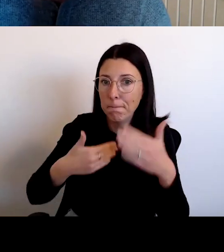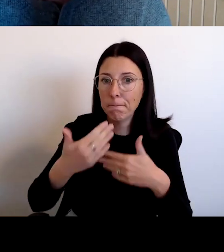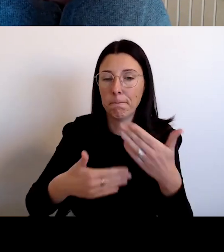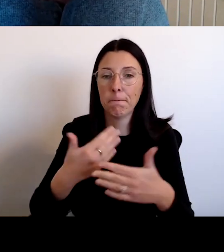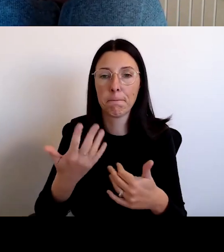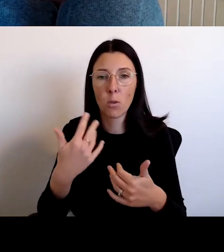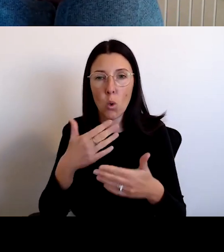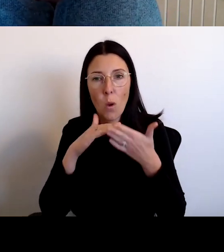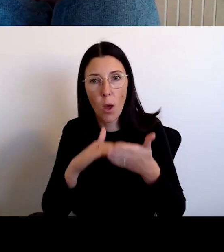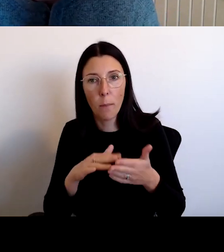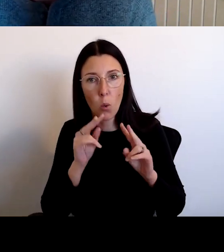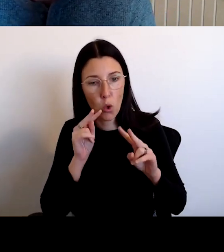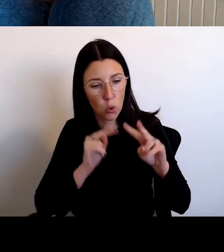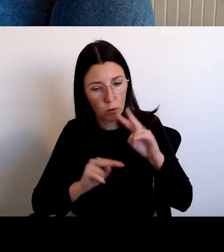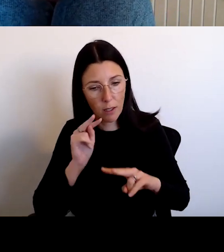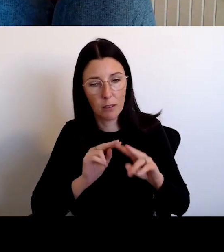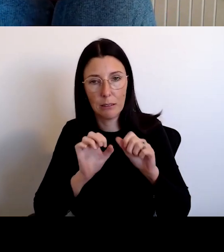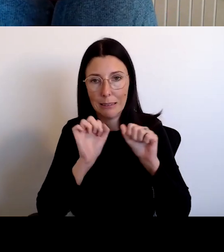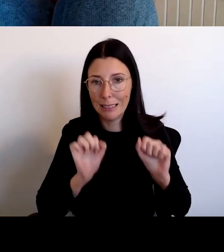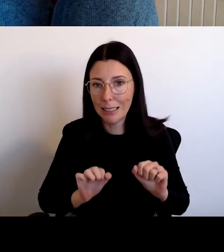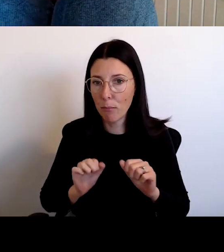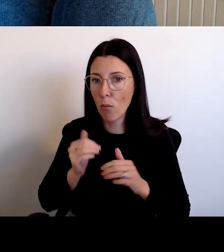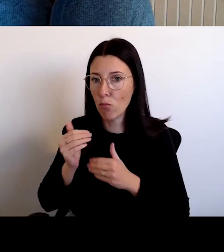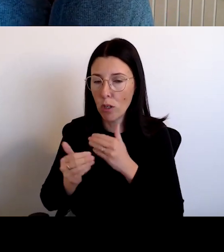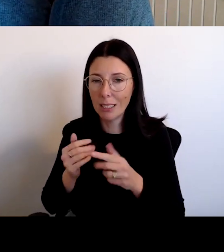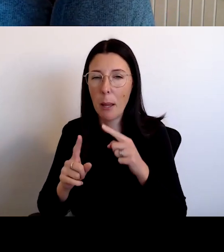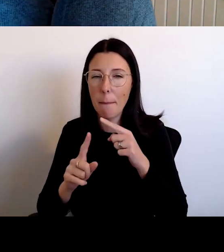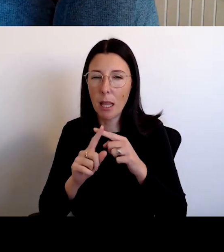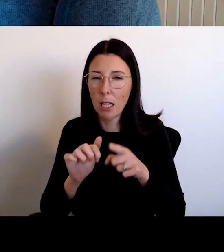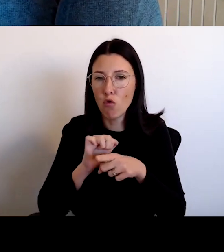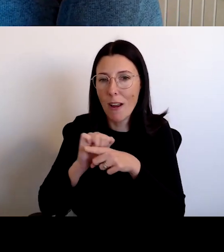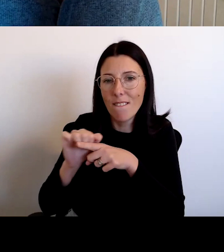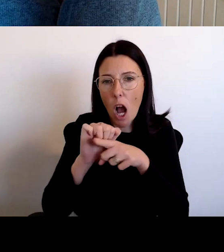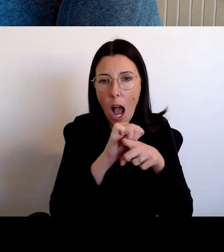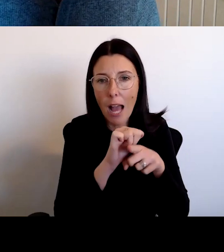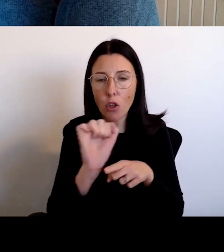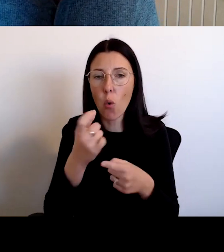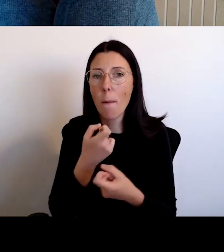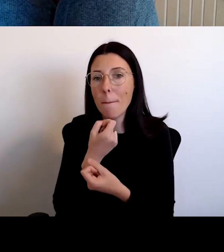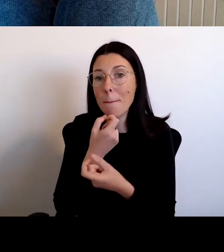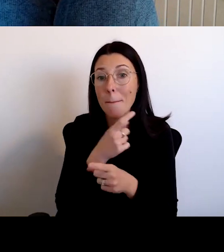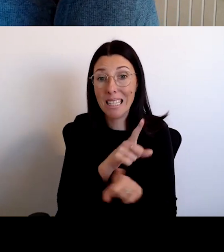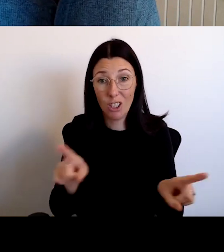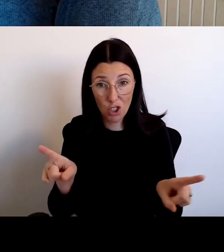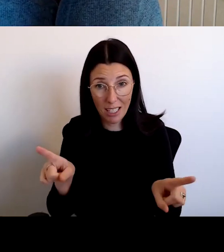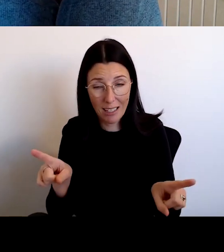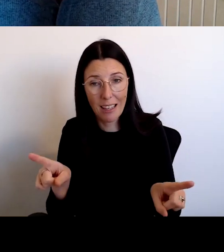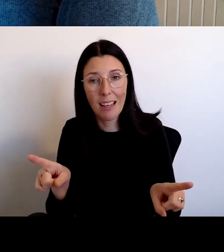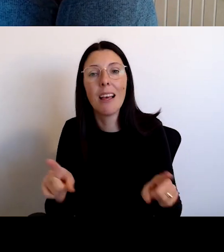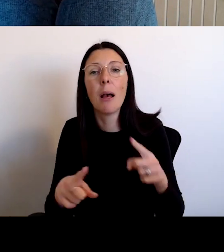processes and to refine your messaging and cause areas and embed that into your community.